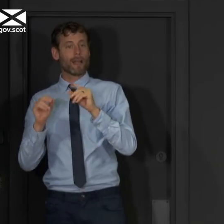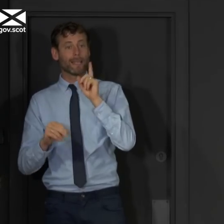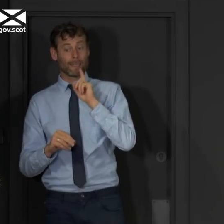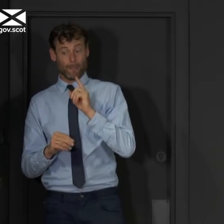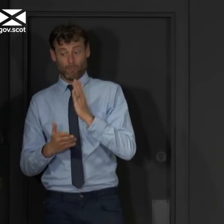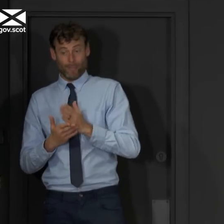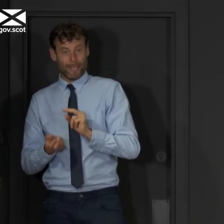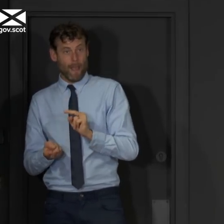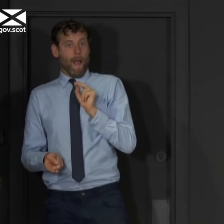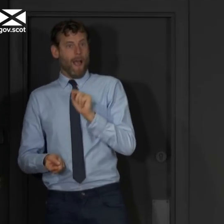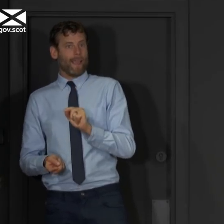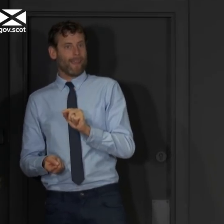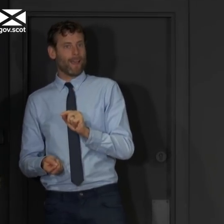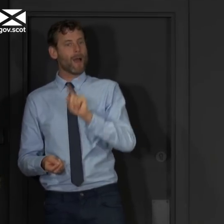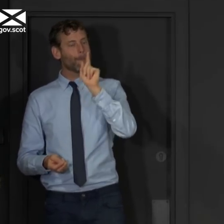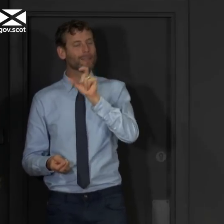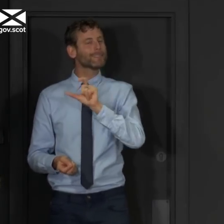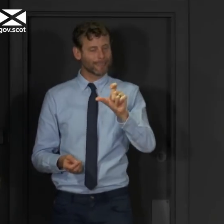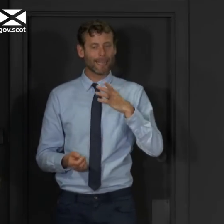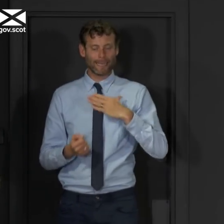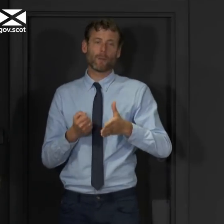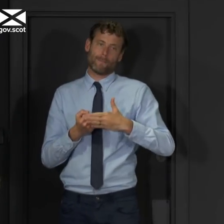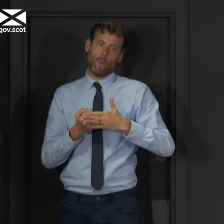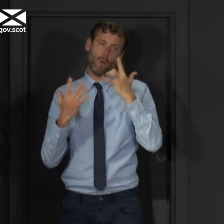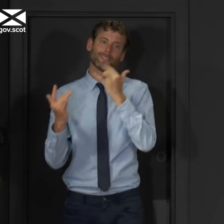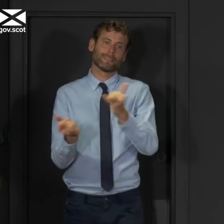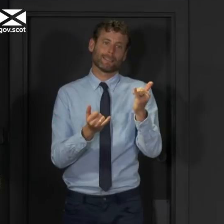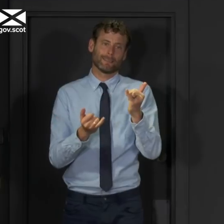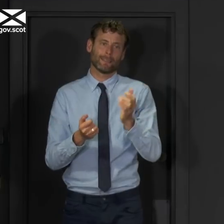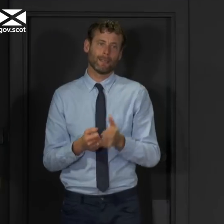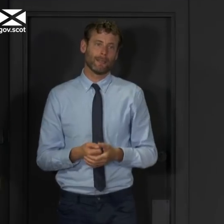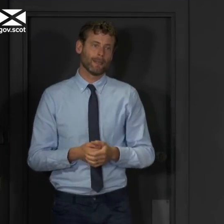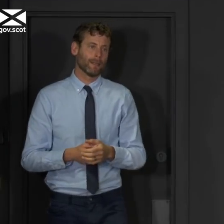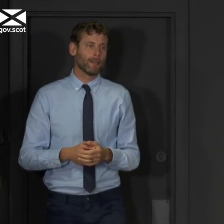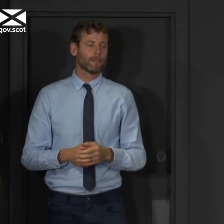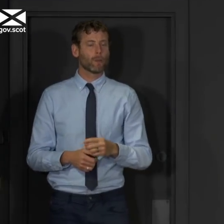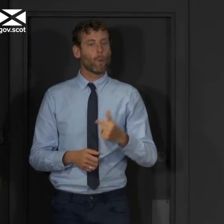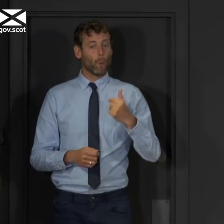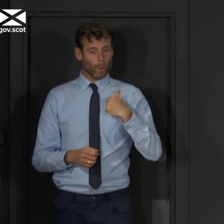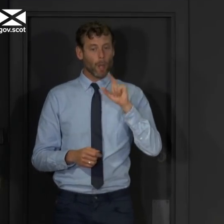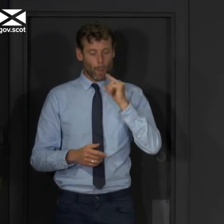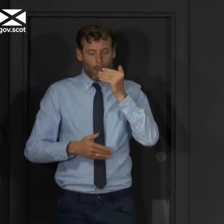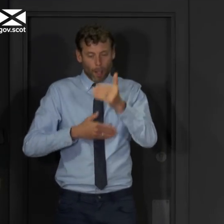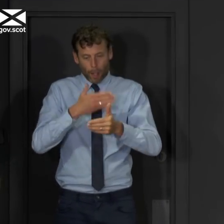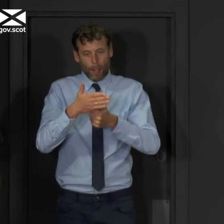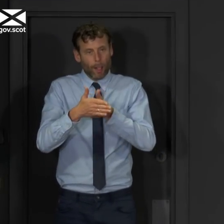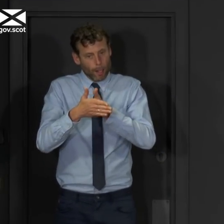But we will also be in all likelihood moving to routinely test other groups of the population